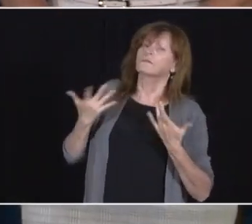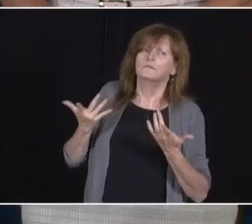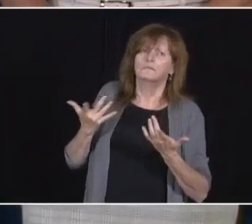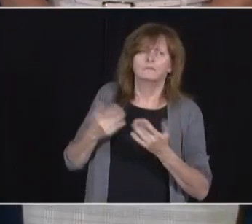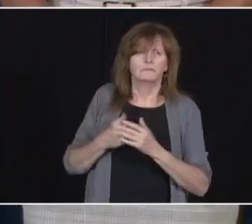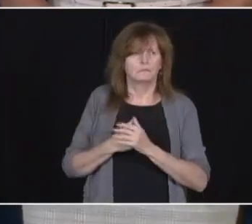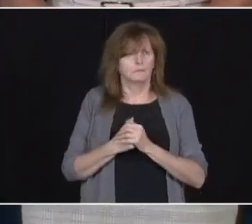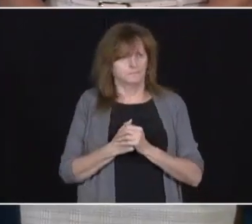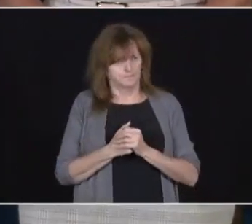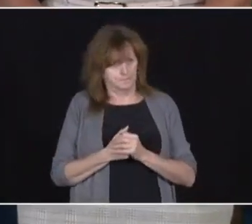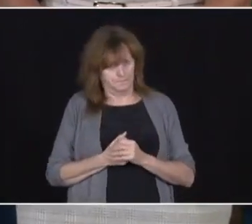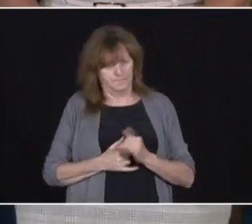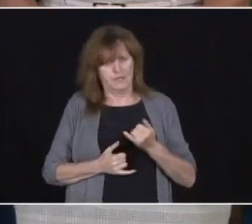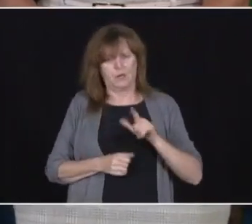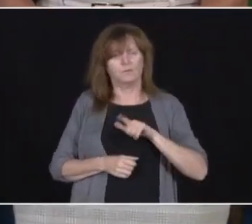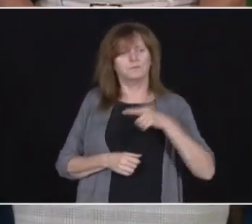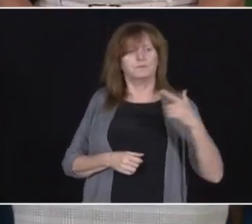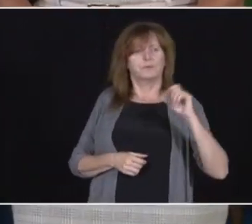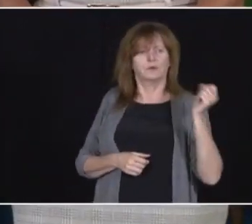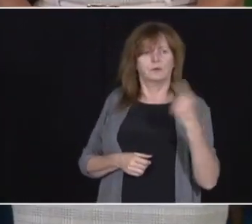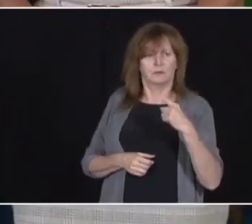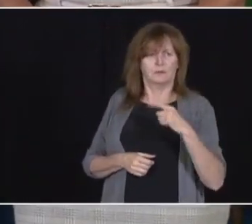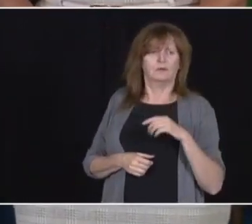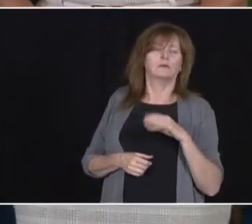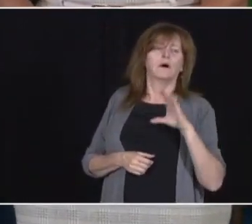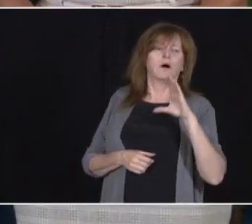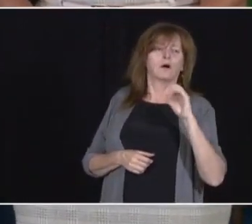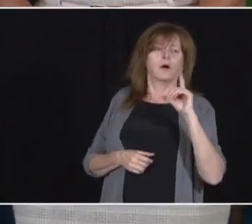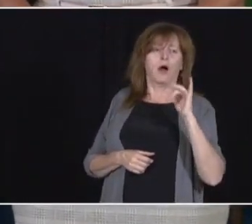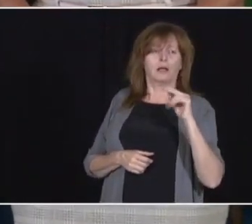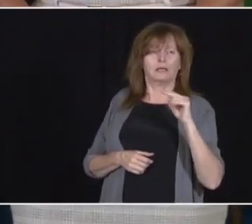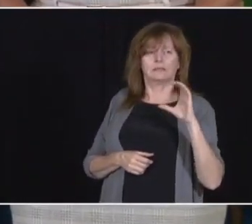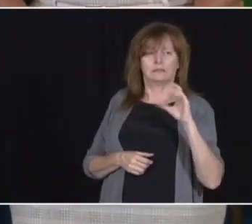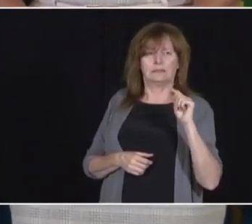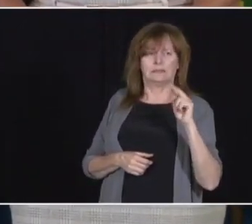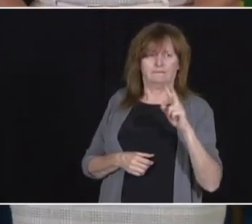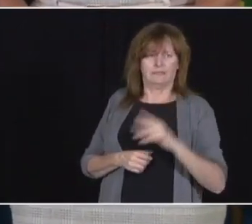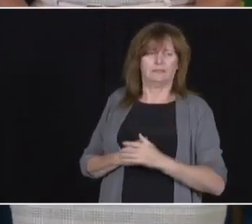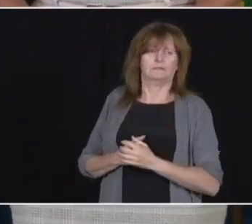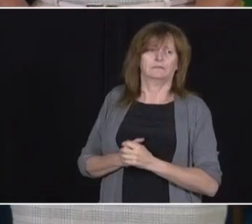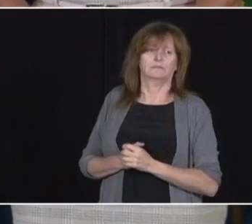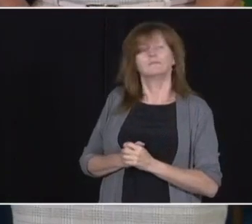something that we believe, the people of Ontario are entitled to know on a daily basis. Next question.